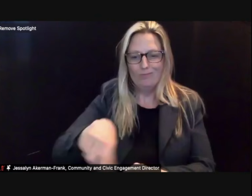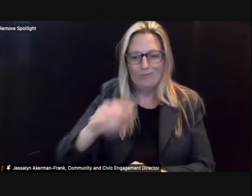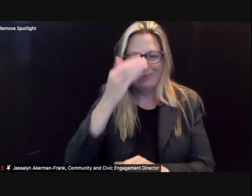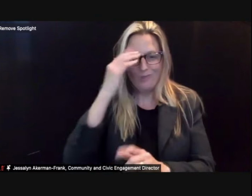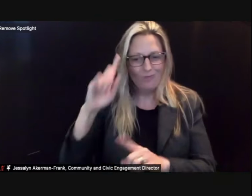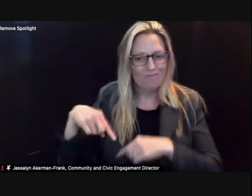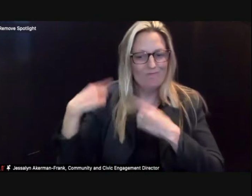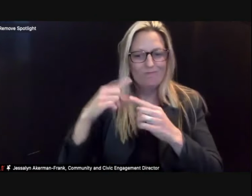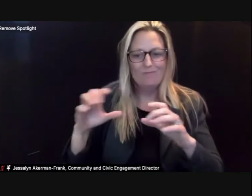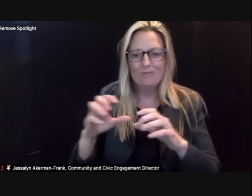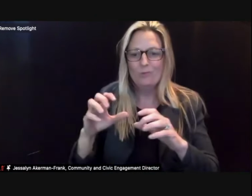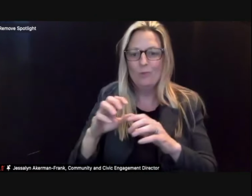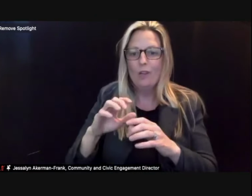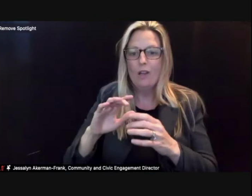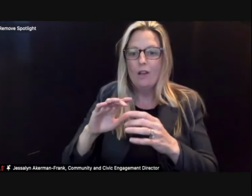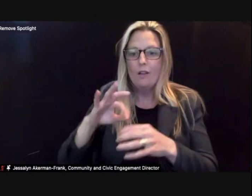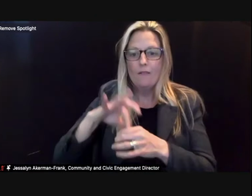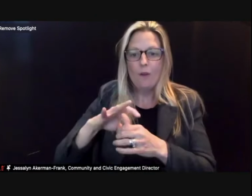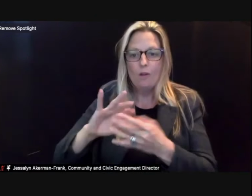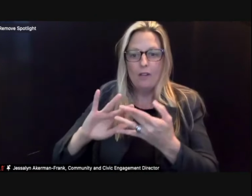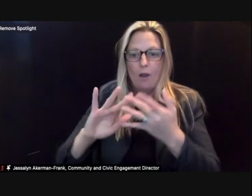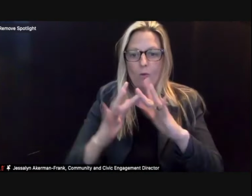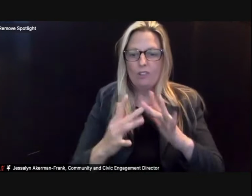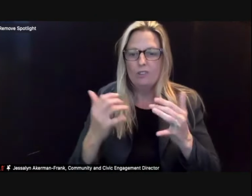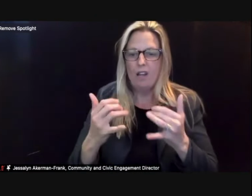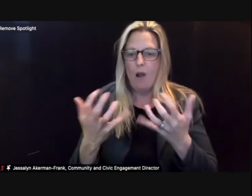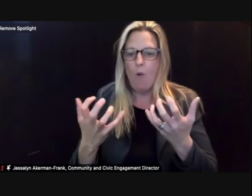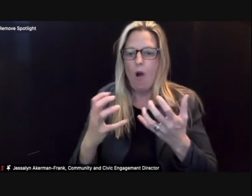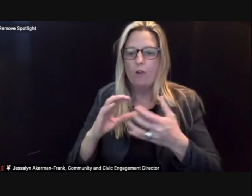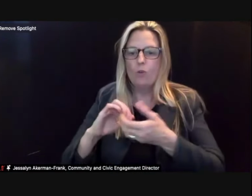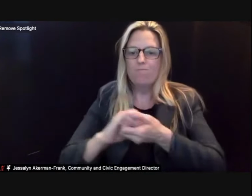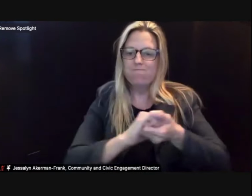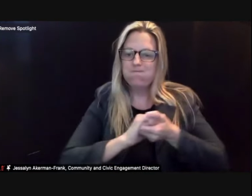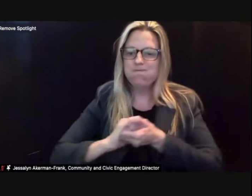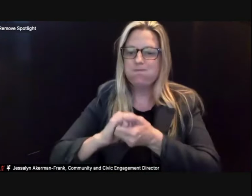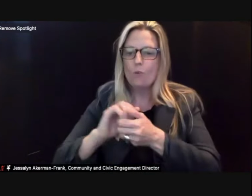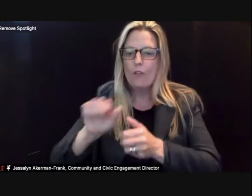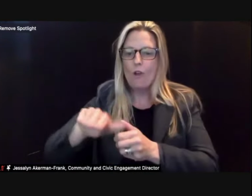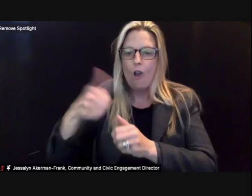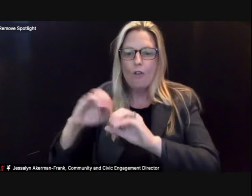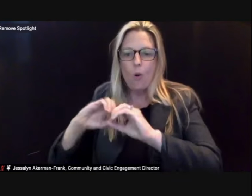Outreach work. Now we want to partner with other organizations